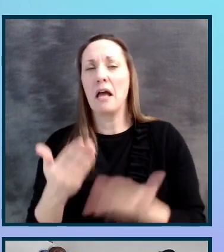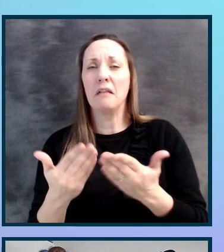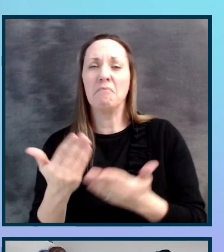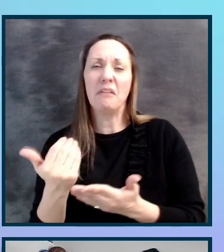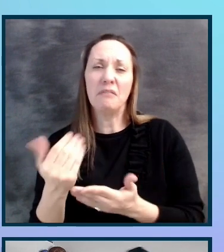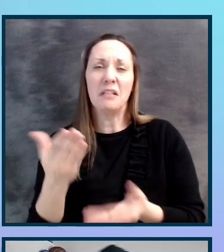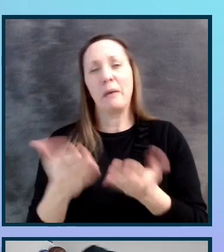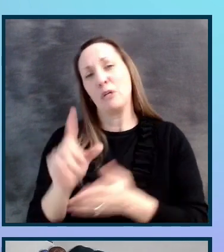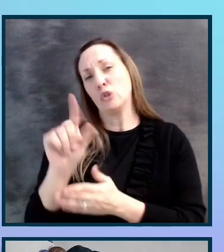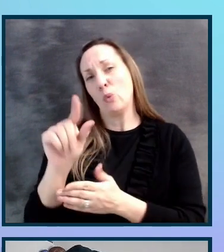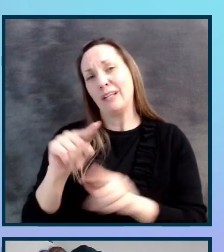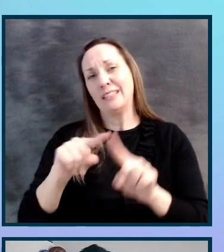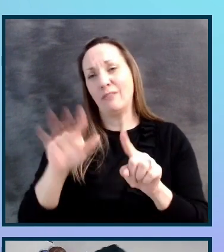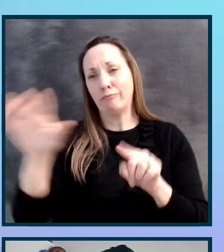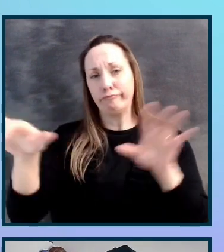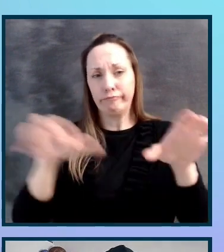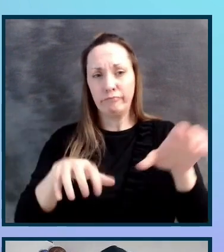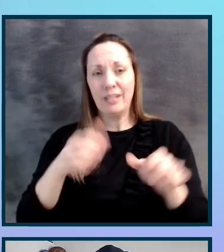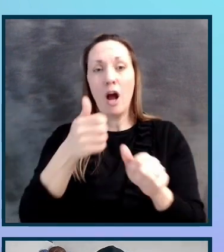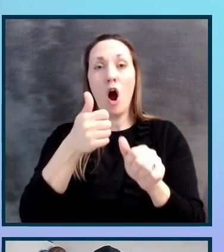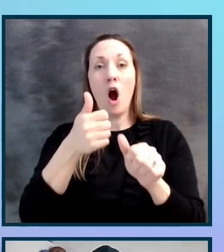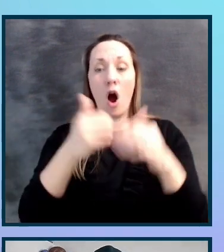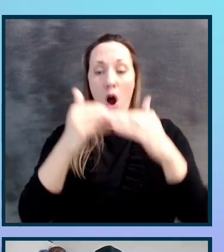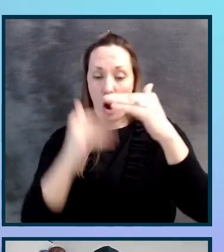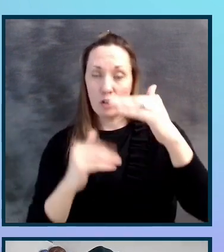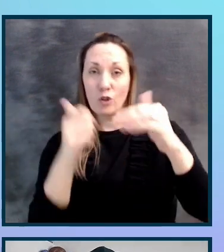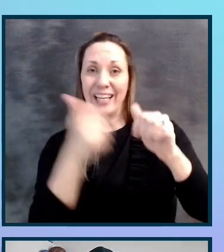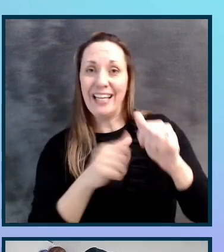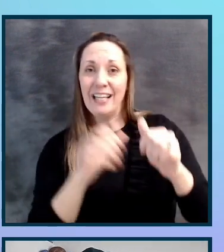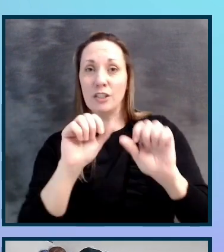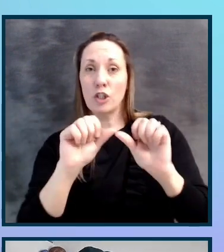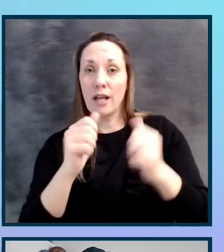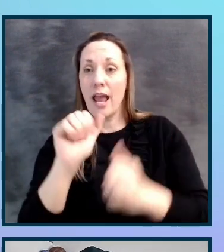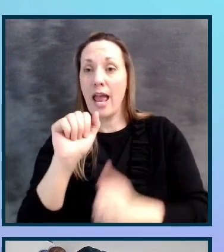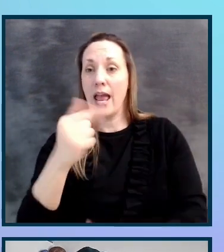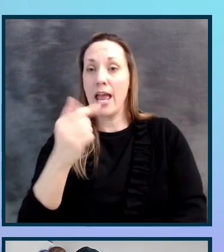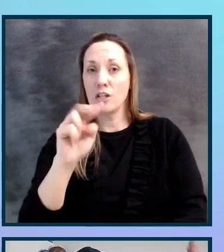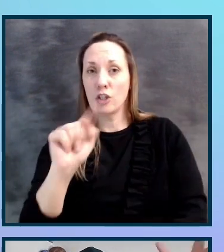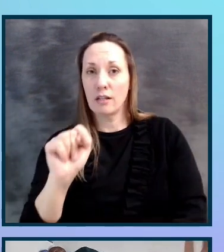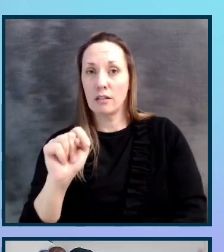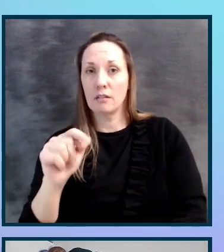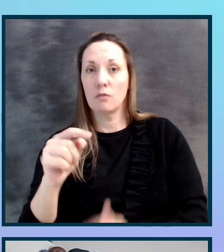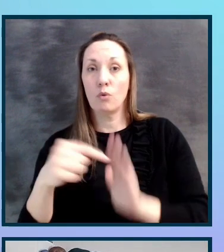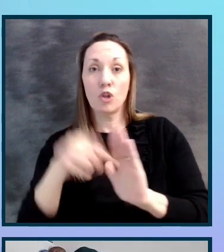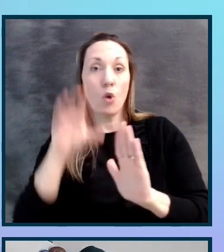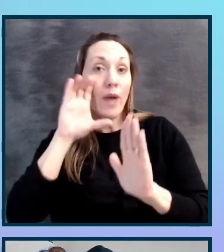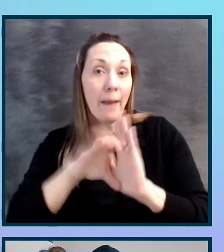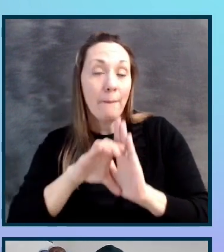And underneath for each agent, we had agents from left to right, we had the agent's image, their name, their location,